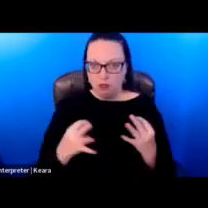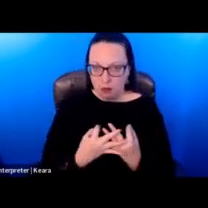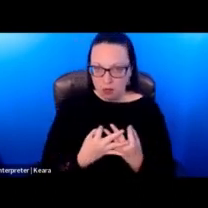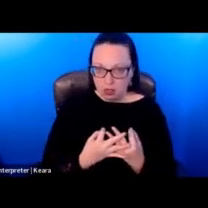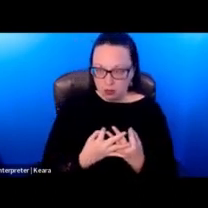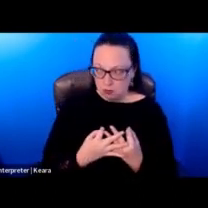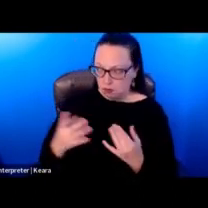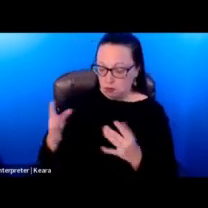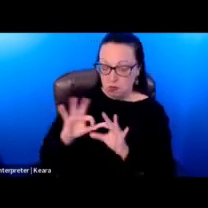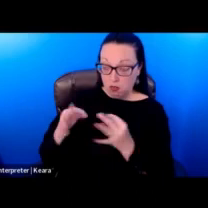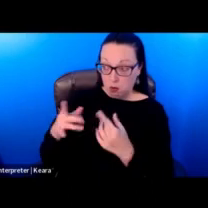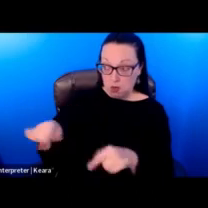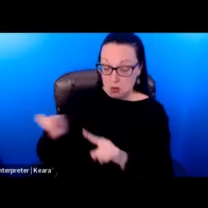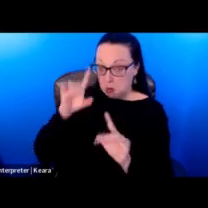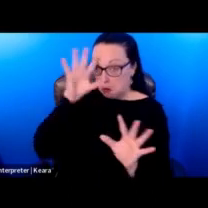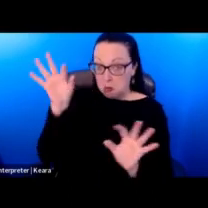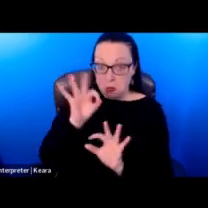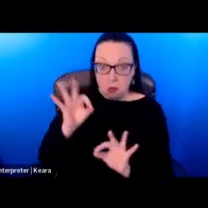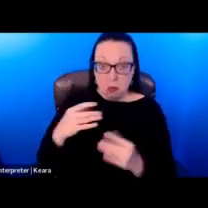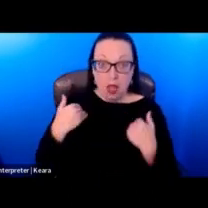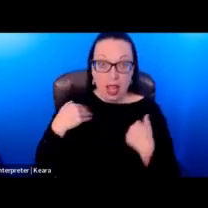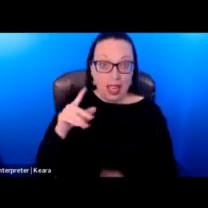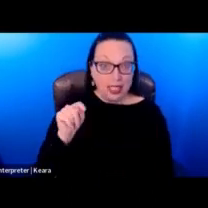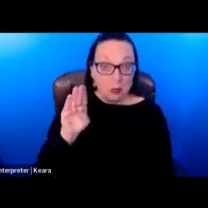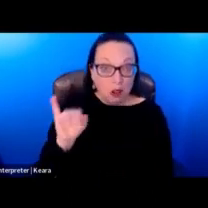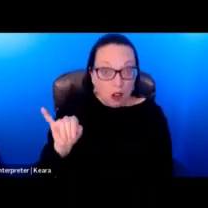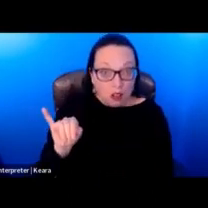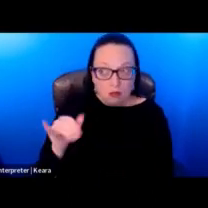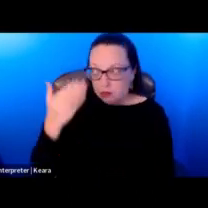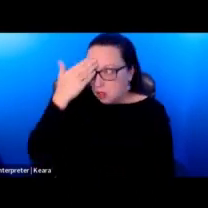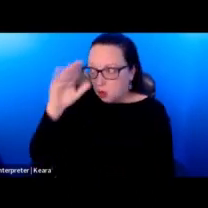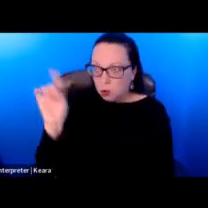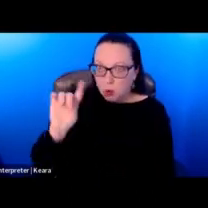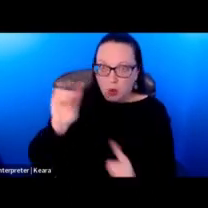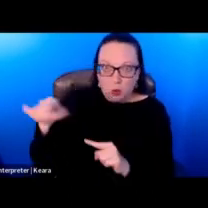knew that I had a TBI nor had any idea where to go to get treatment for it. Fortunately,